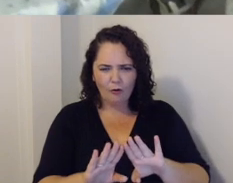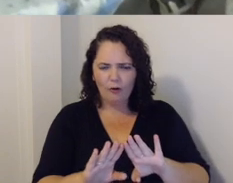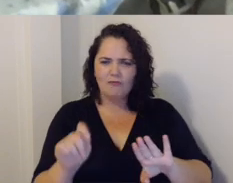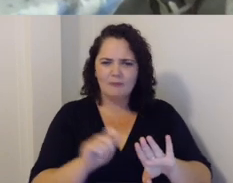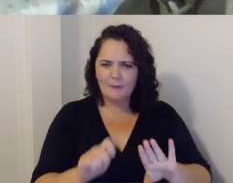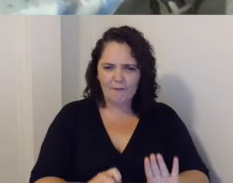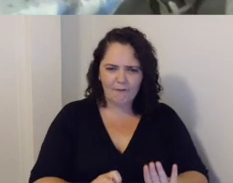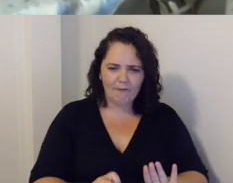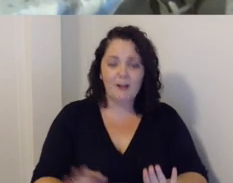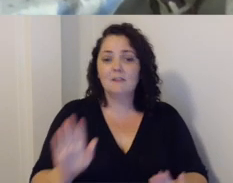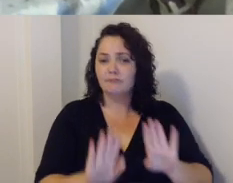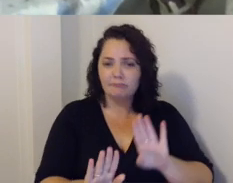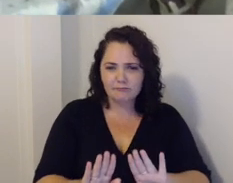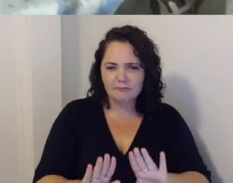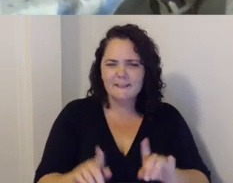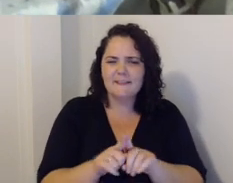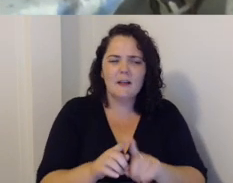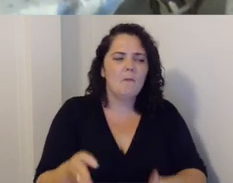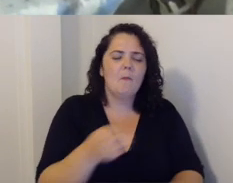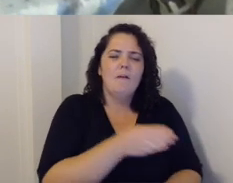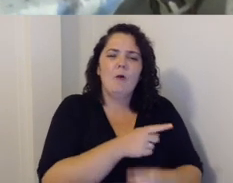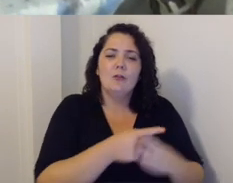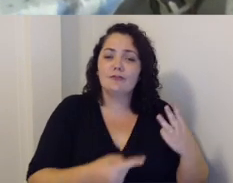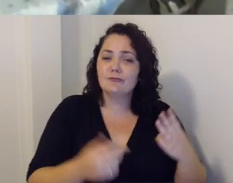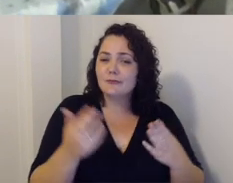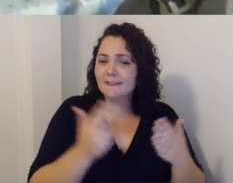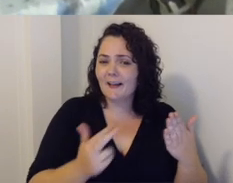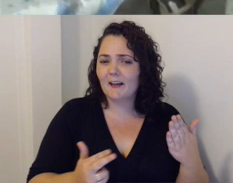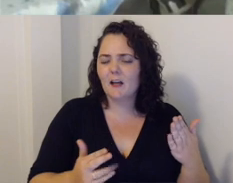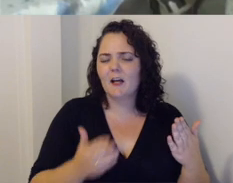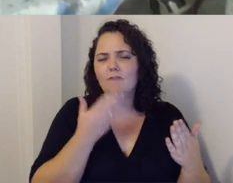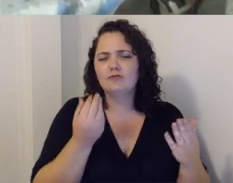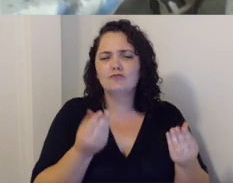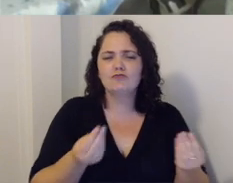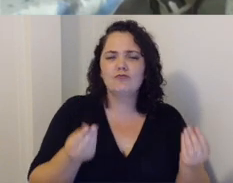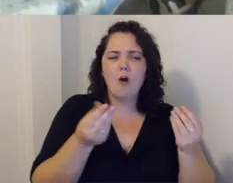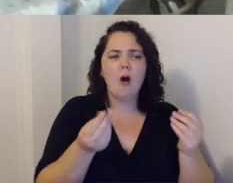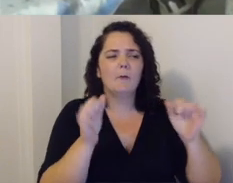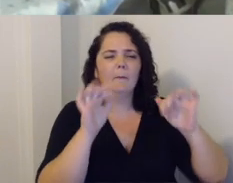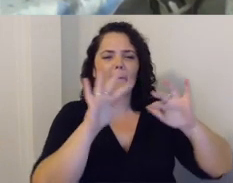the beginning, the Renoir, the Fragonard, that sense of softness, the way that those bodies just blended